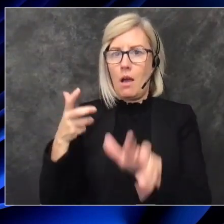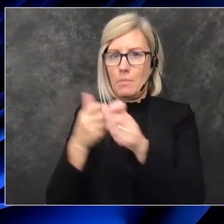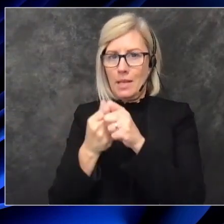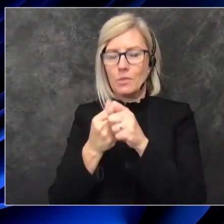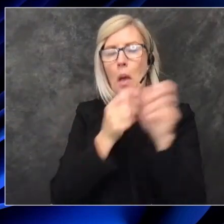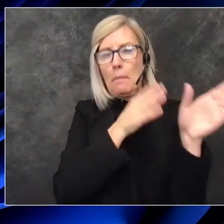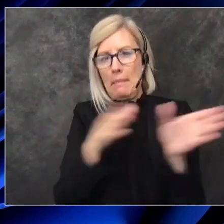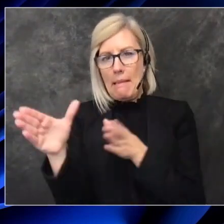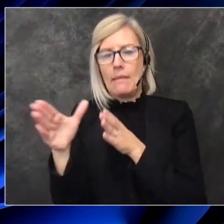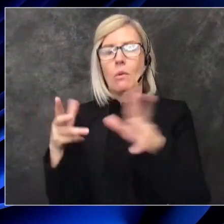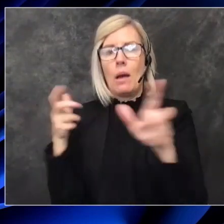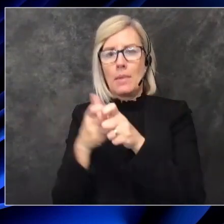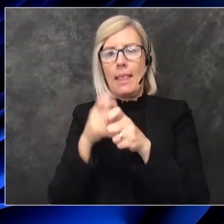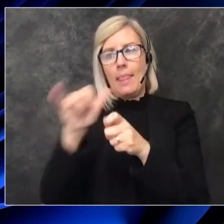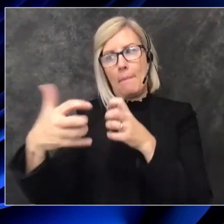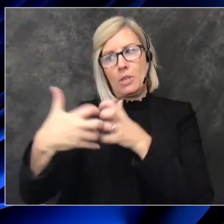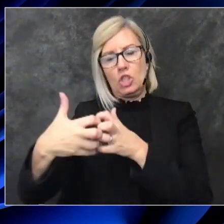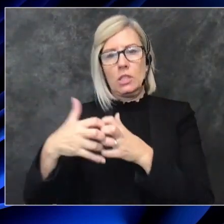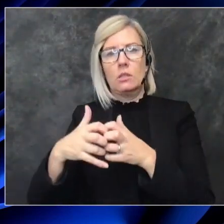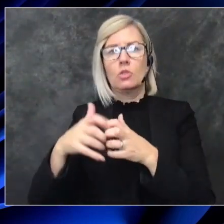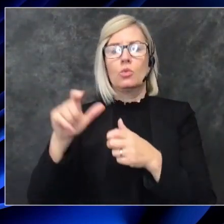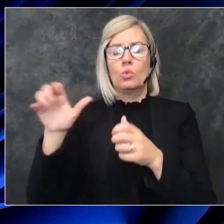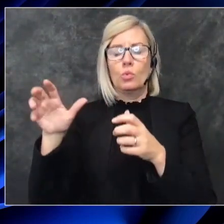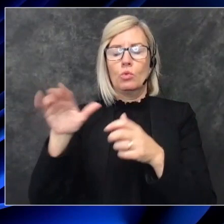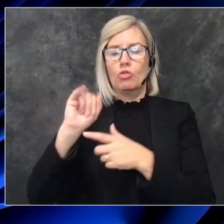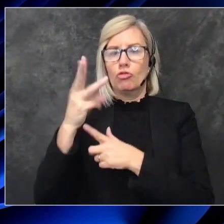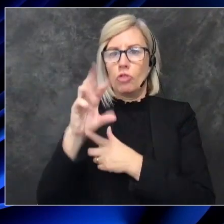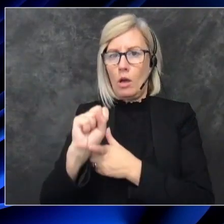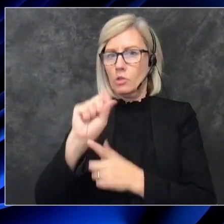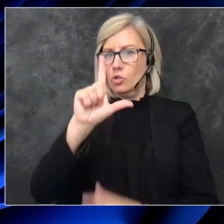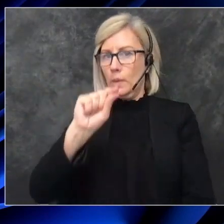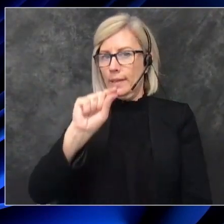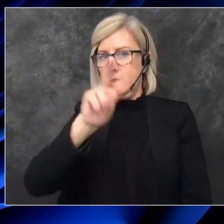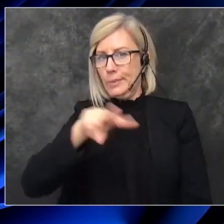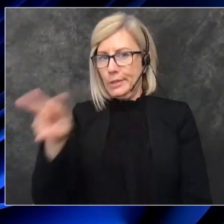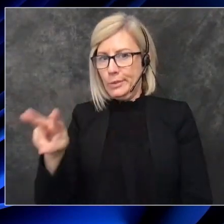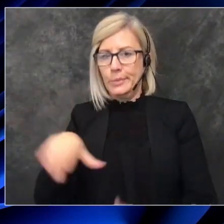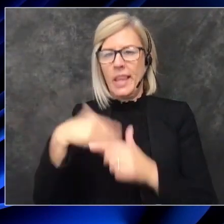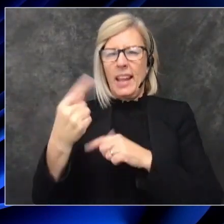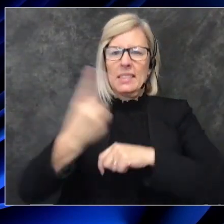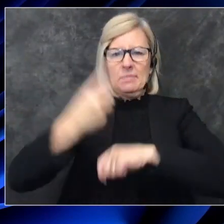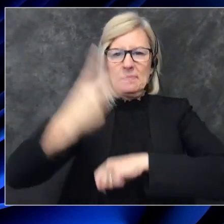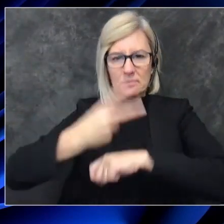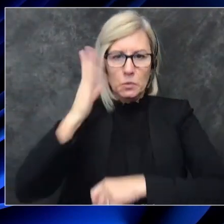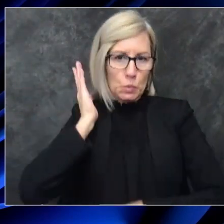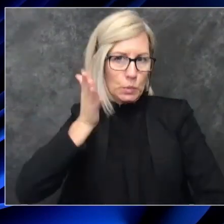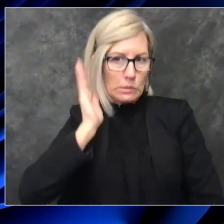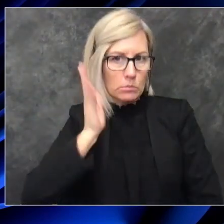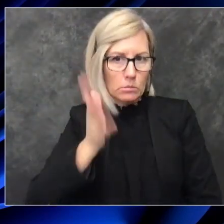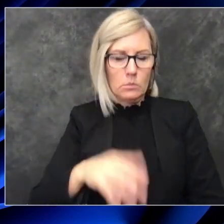update that machine to JAWS 2022. Here in the next day or two, uhm. So I know both of those are working,